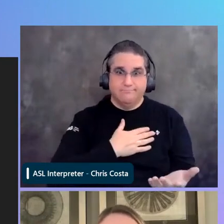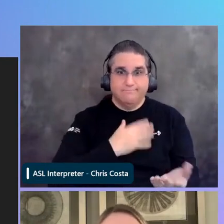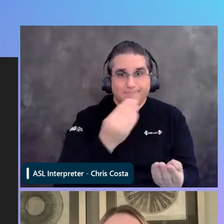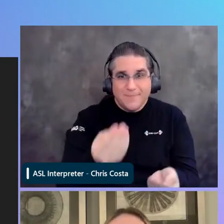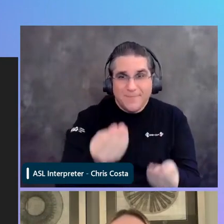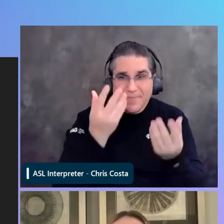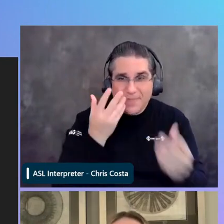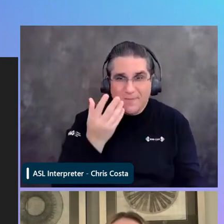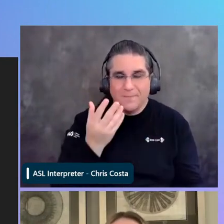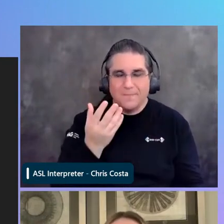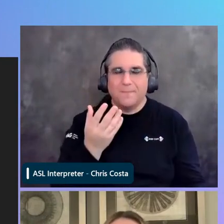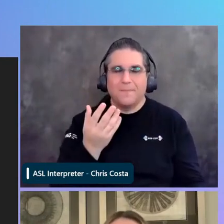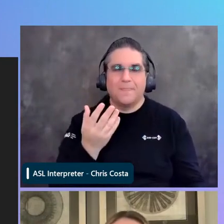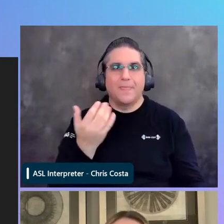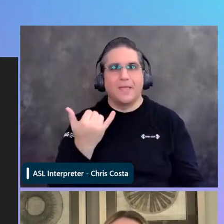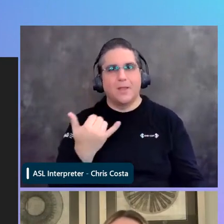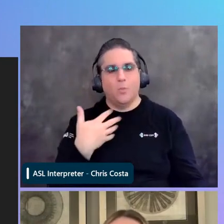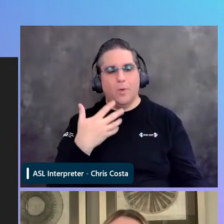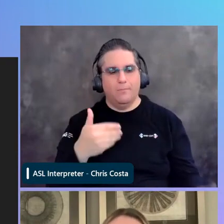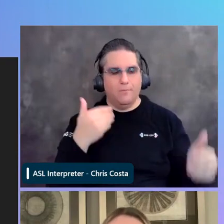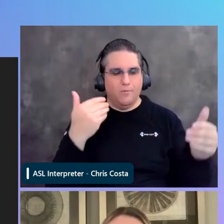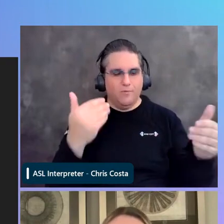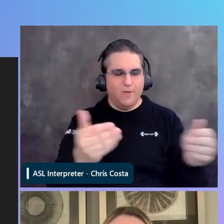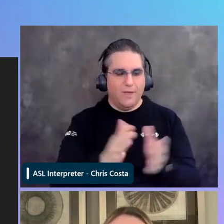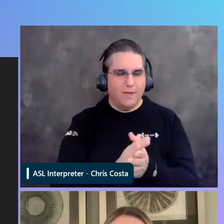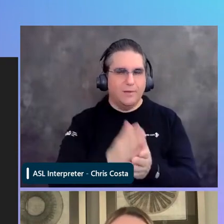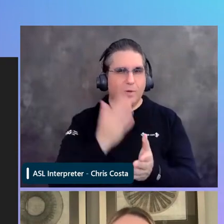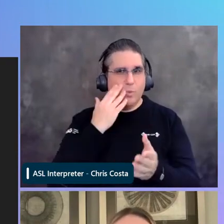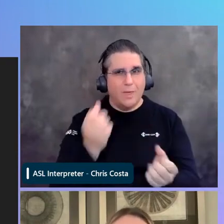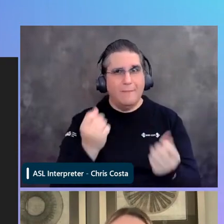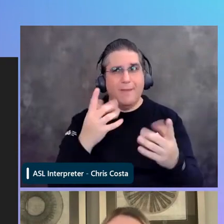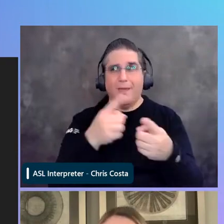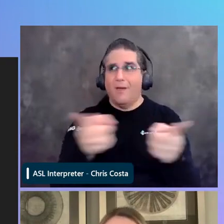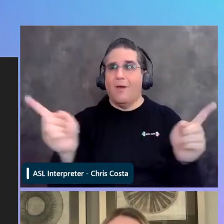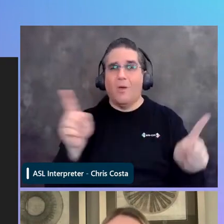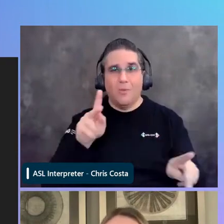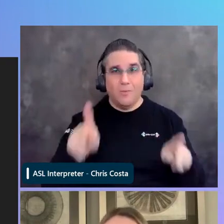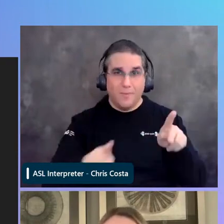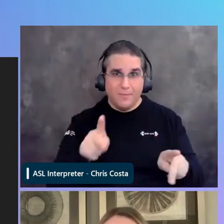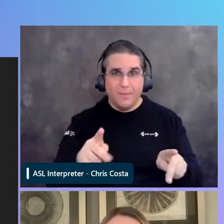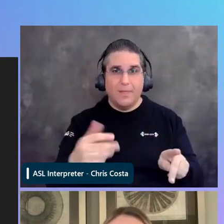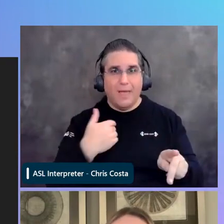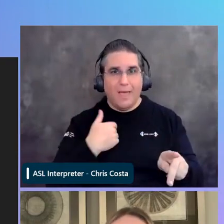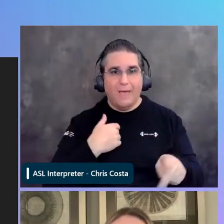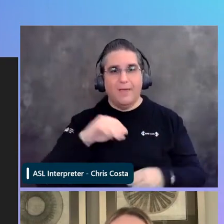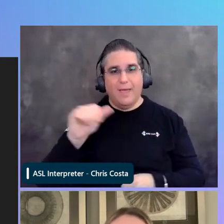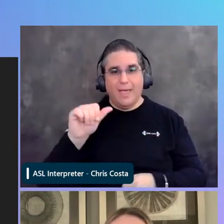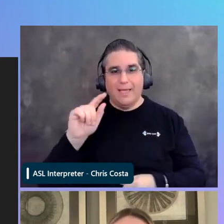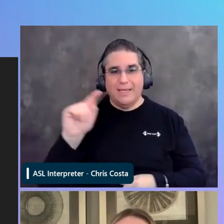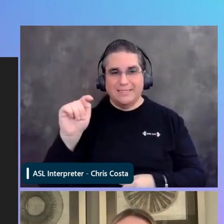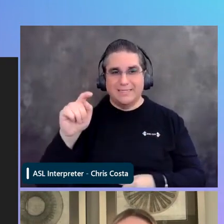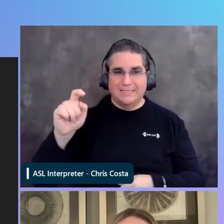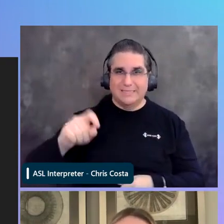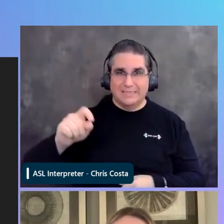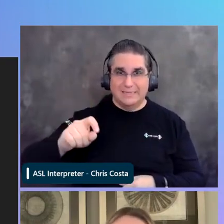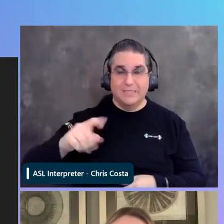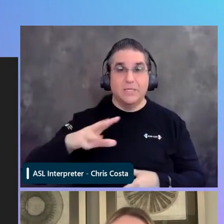let's move on because of course, we know that there are many other people too, that have other at needs in including